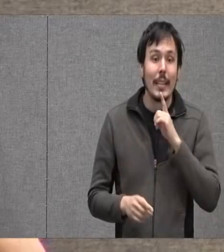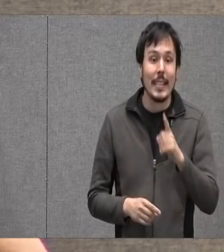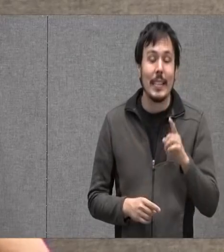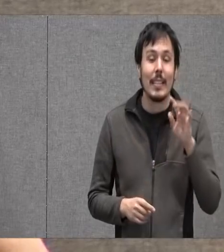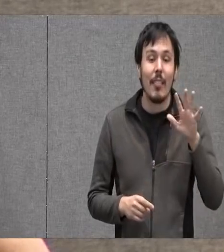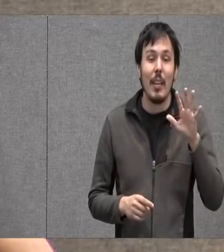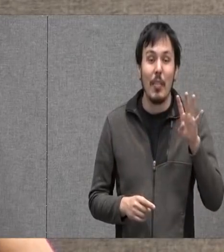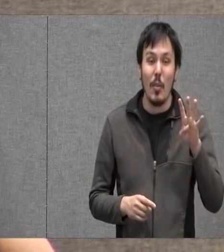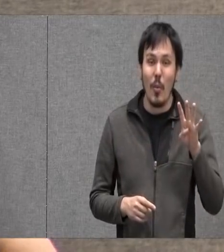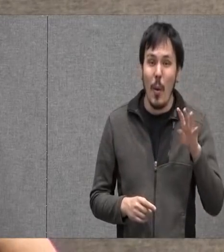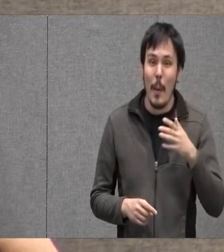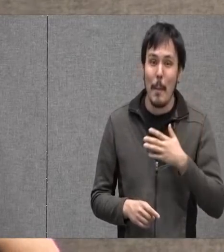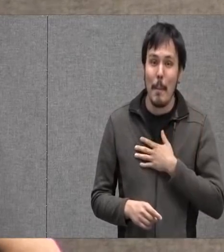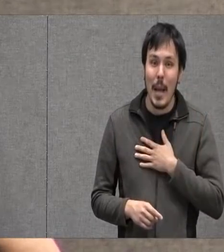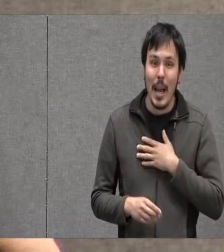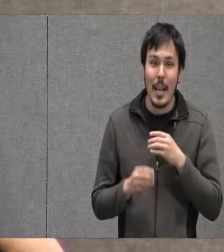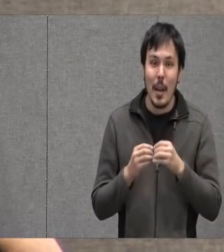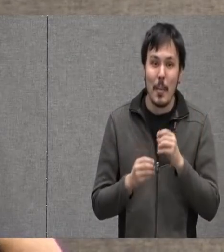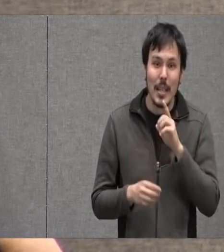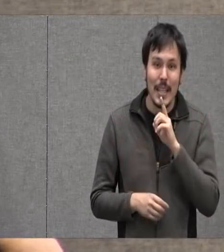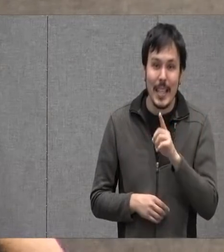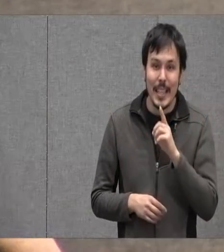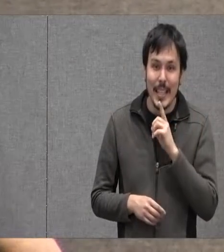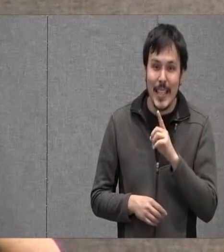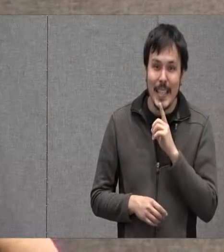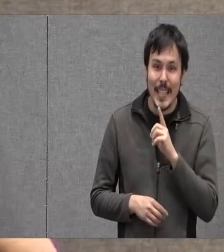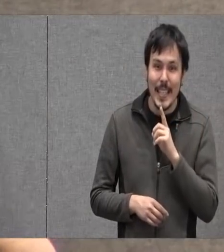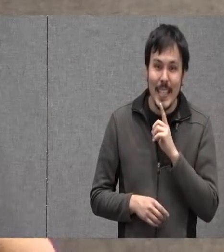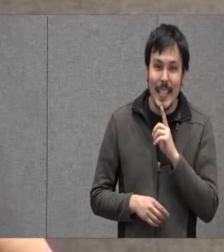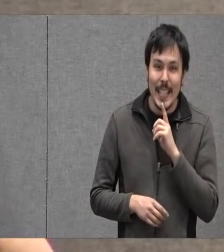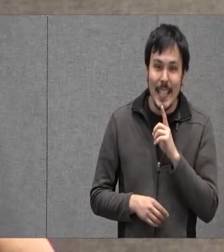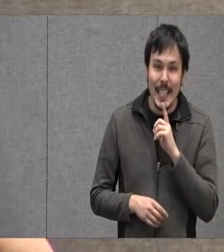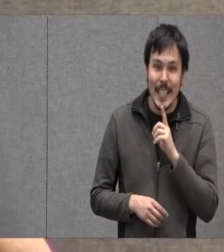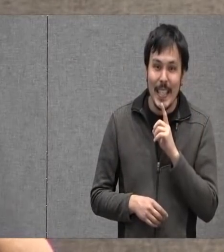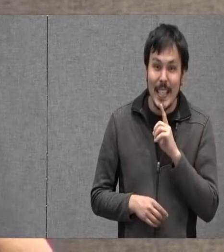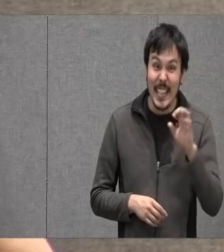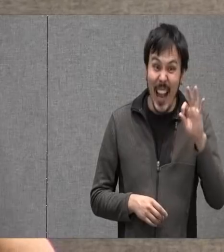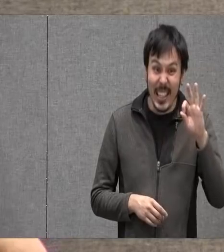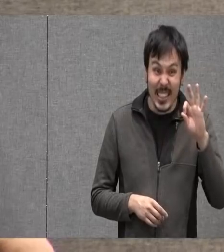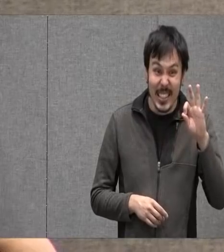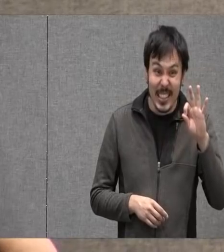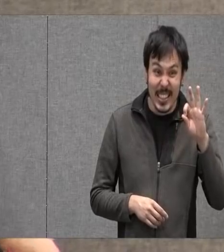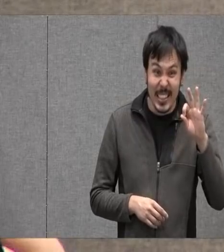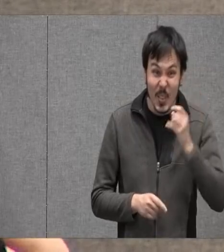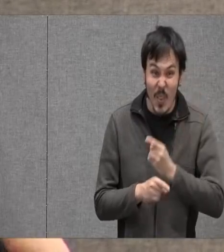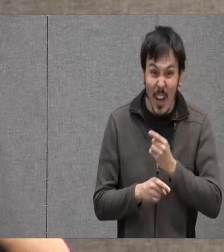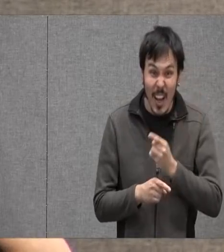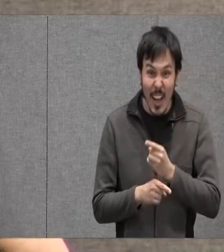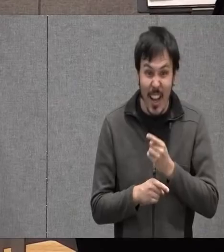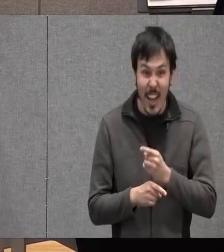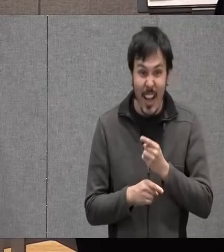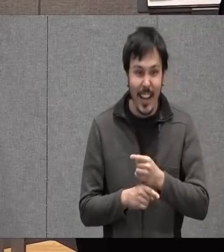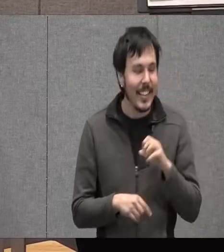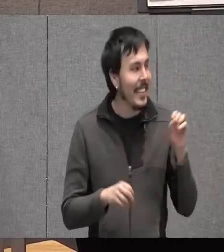then my number must be, oh I hope I'm right, nine. It is a nine, I can see a nine.